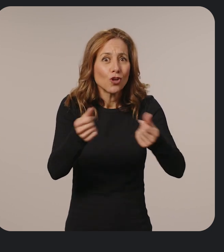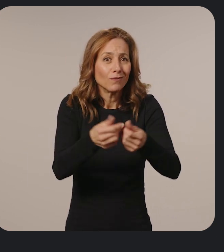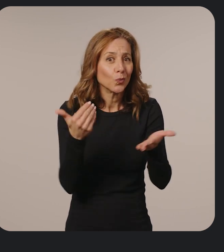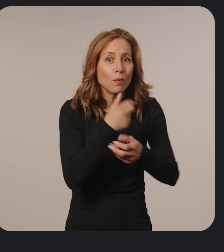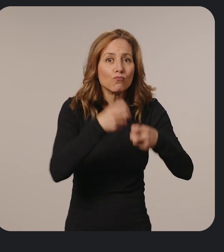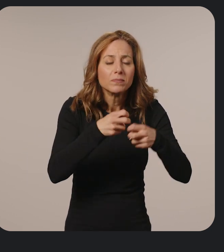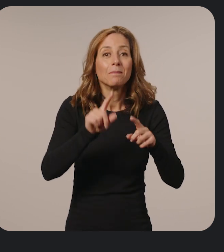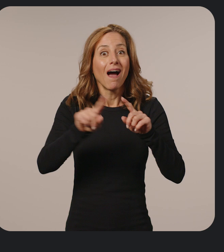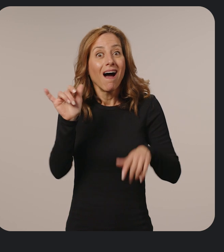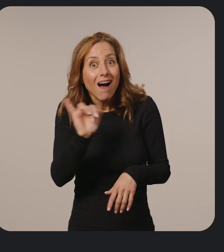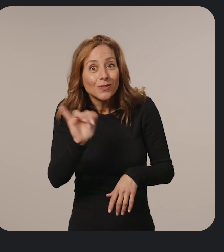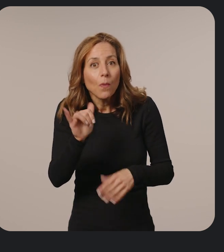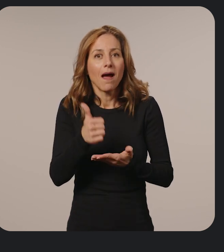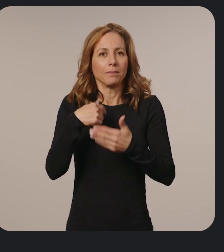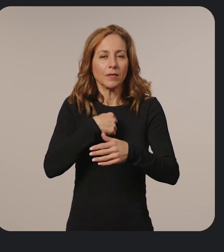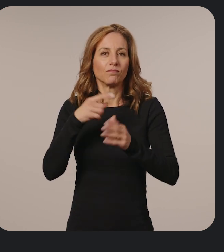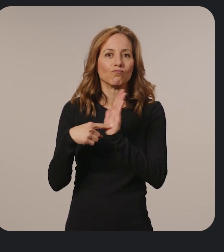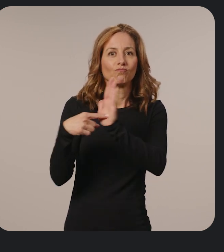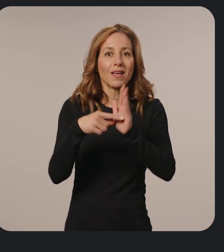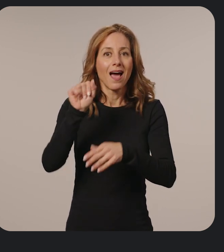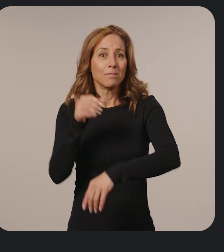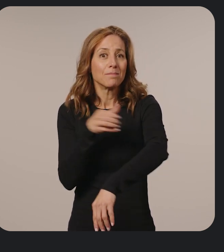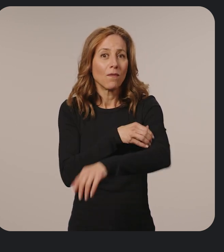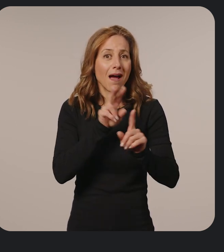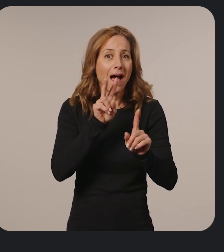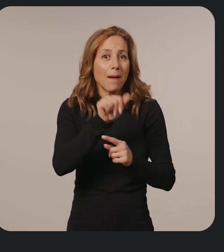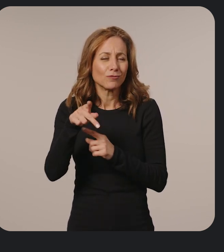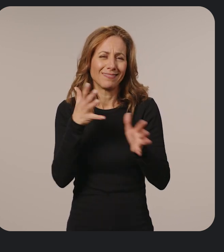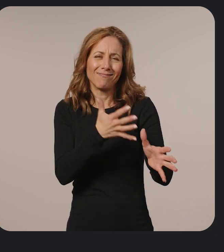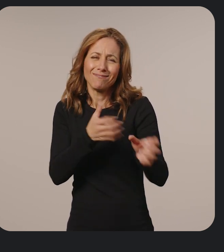also helping us prototype AI powered applications faster than ever. And that's a big deal.